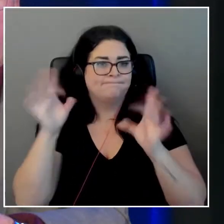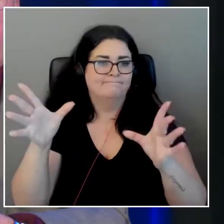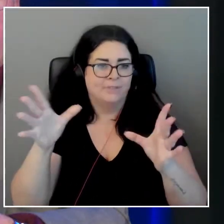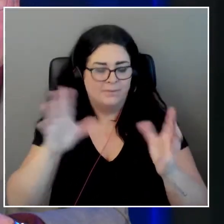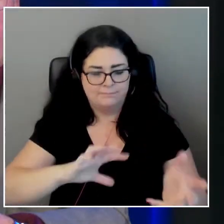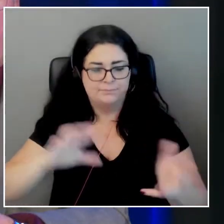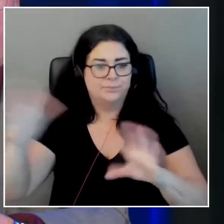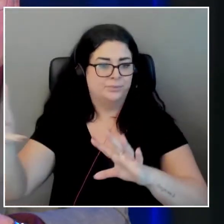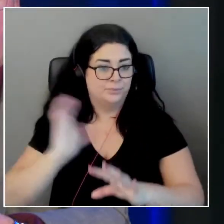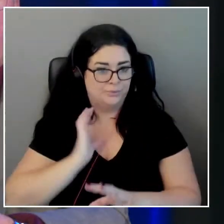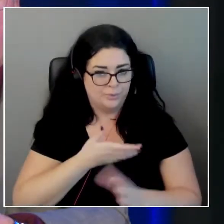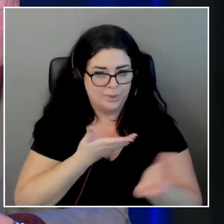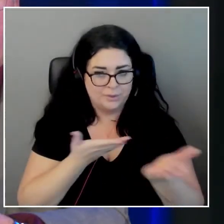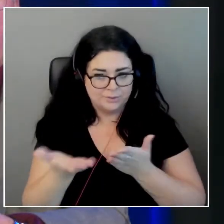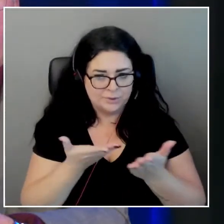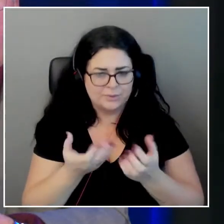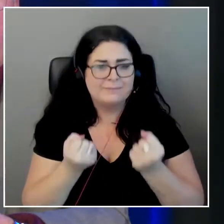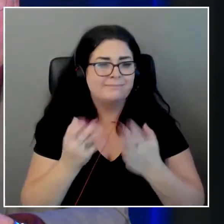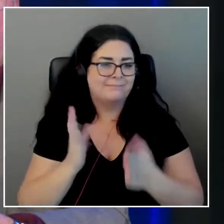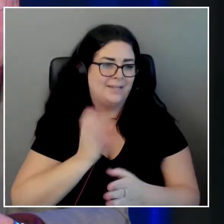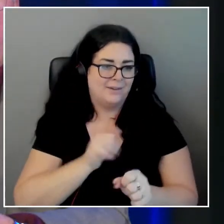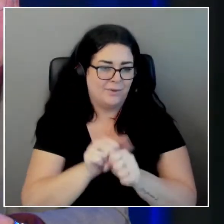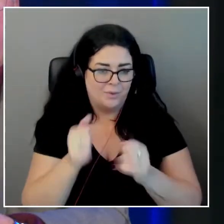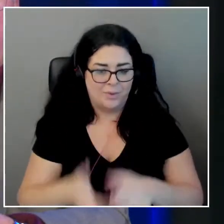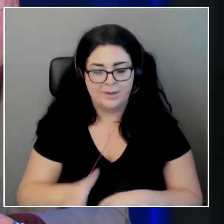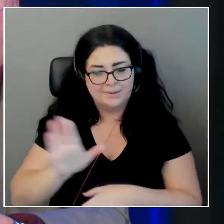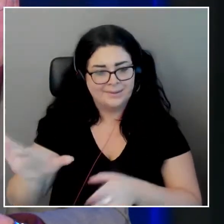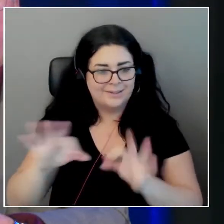many of our employees and their families were heavily impacted by the storm.